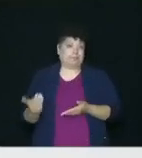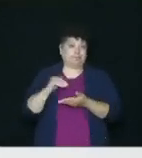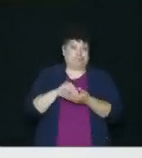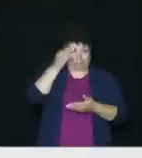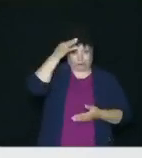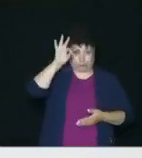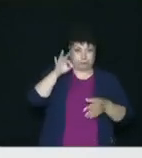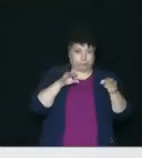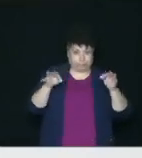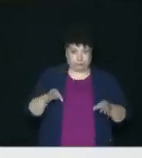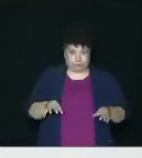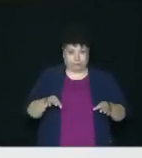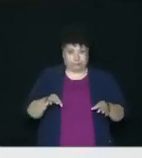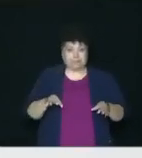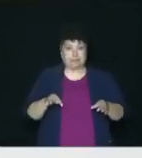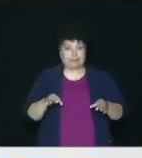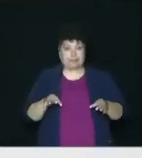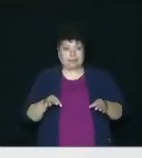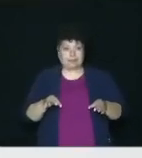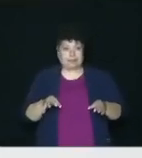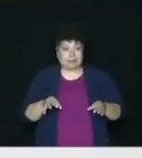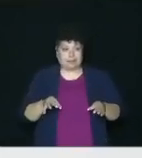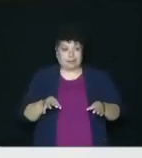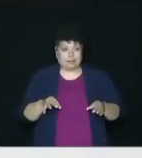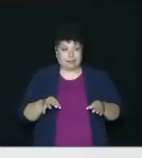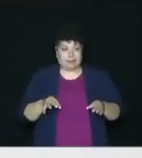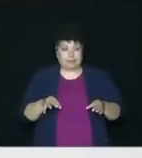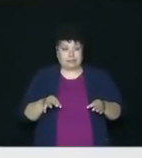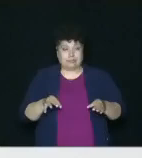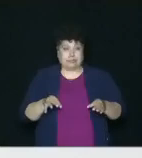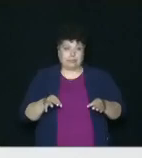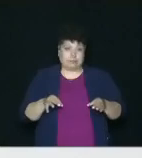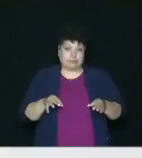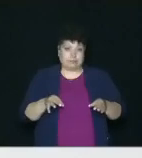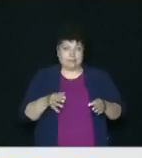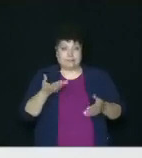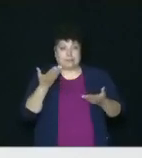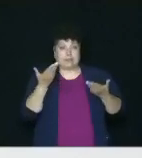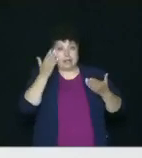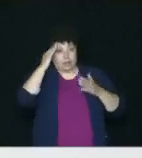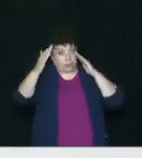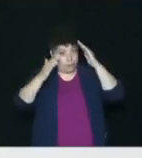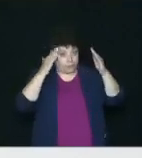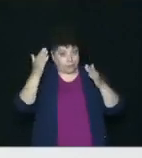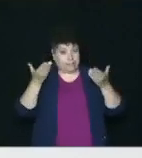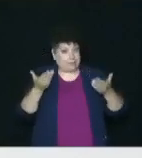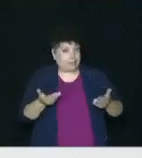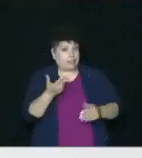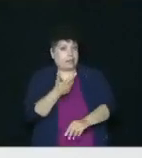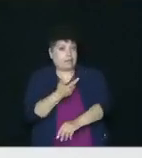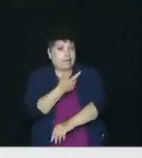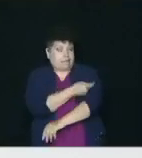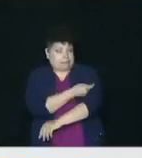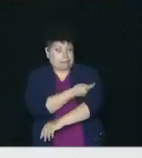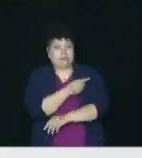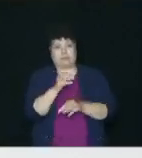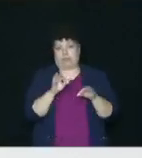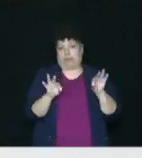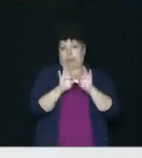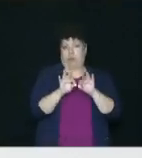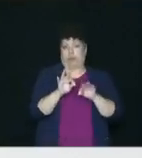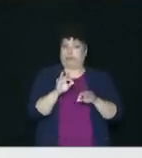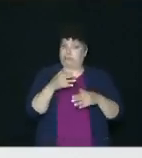THANK YOU.